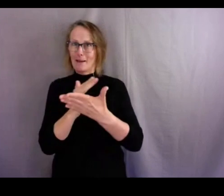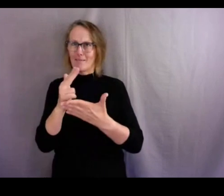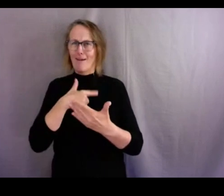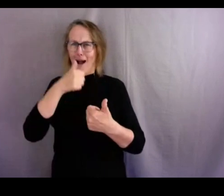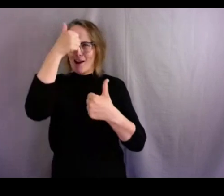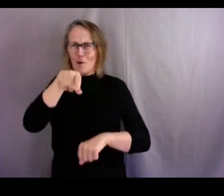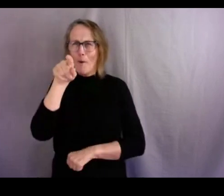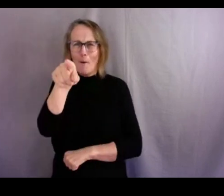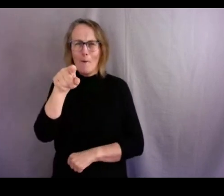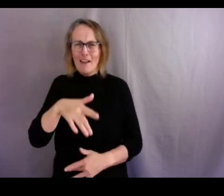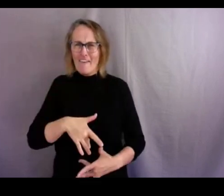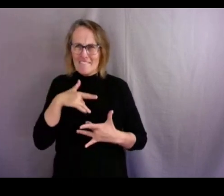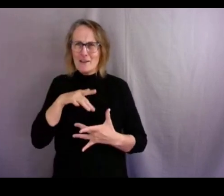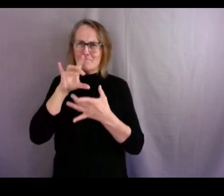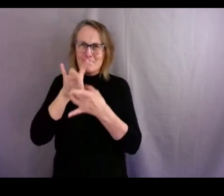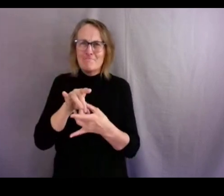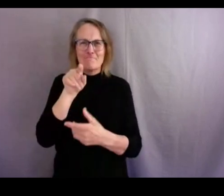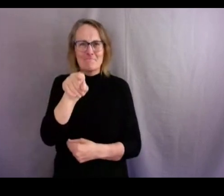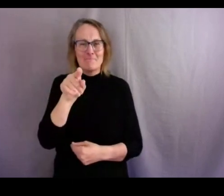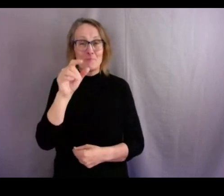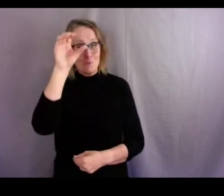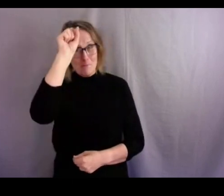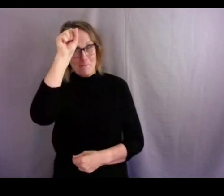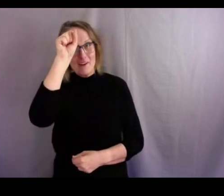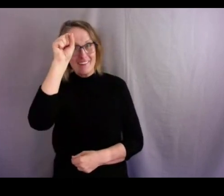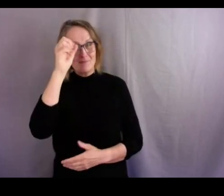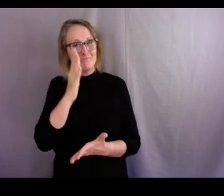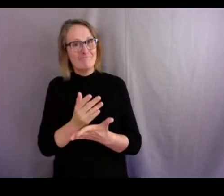and elsewhere in the Marquesas in the early '80s.